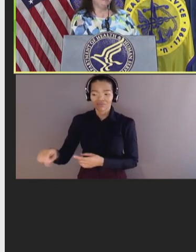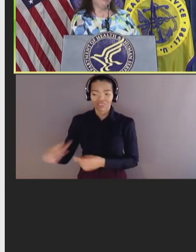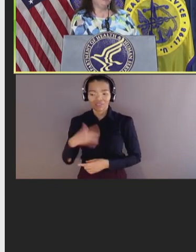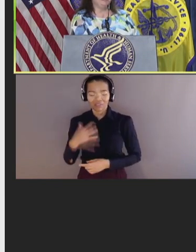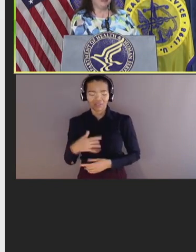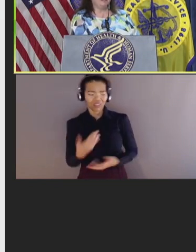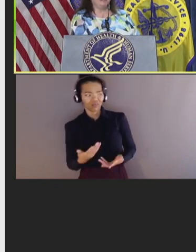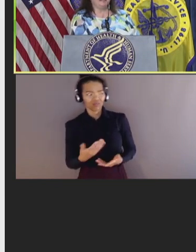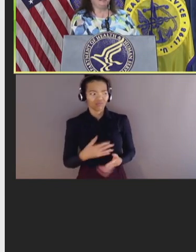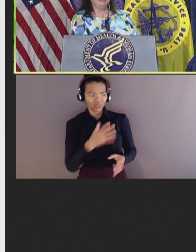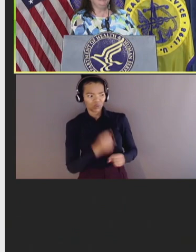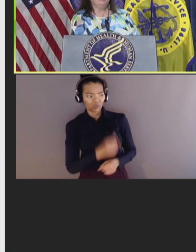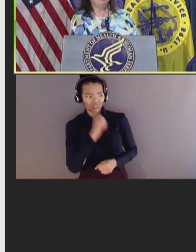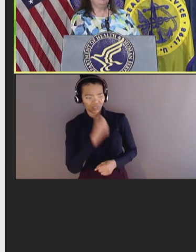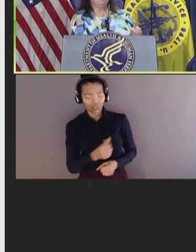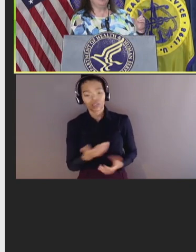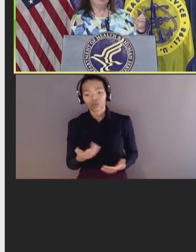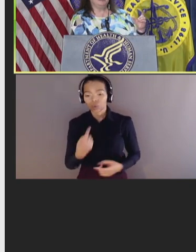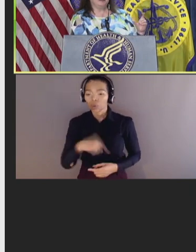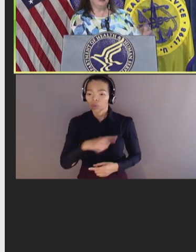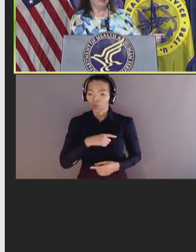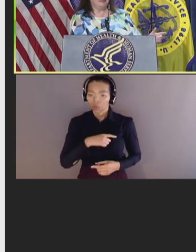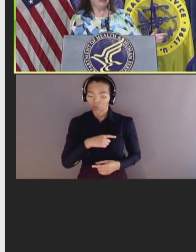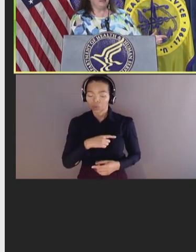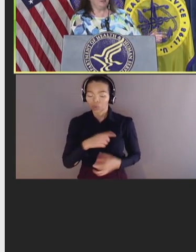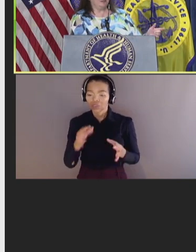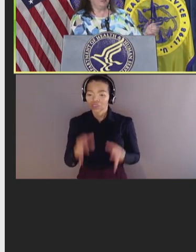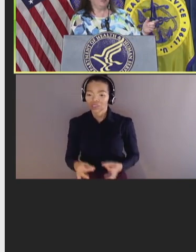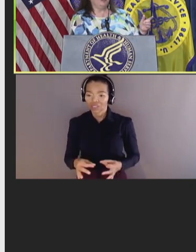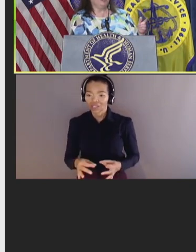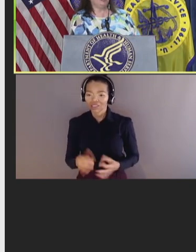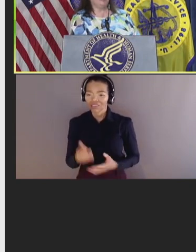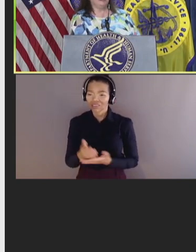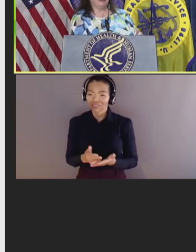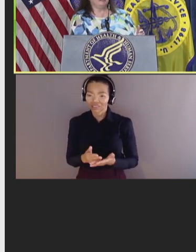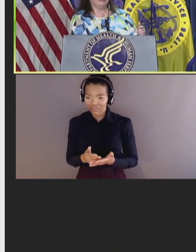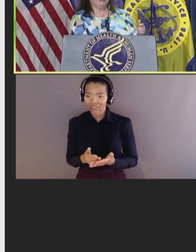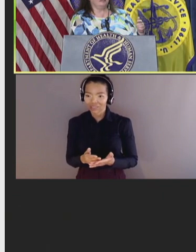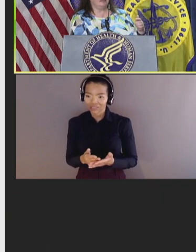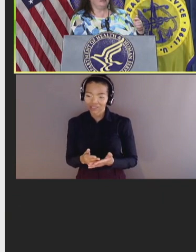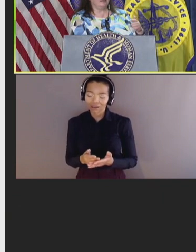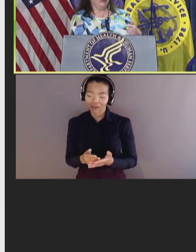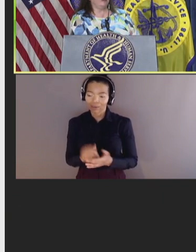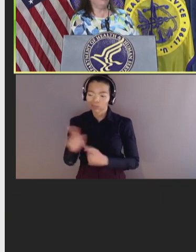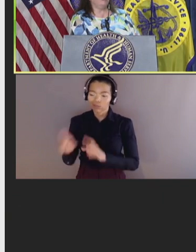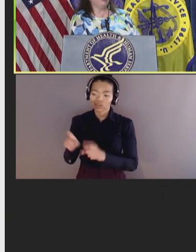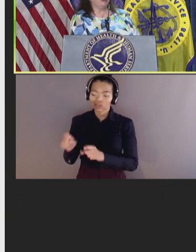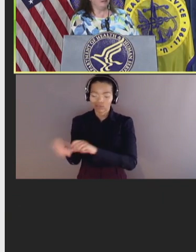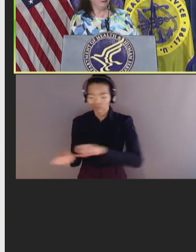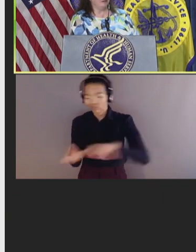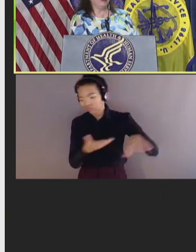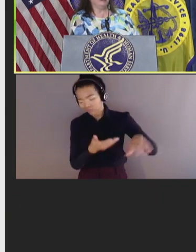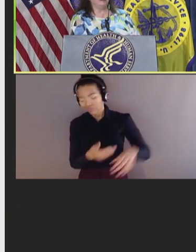we've sacrificed some of those indicators to ensure that the care that people are getting